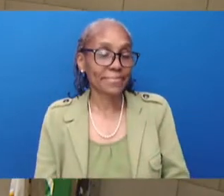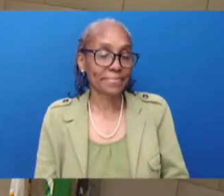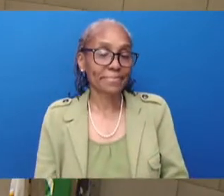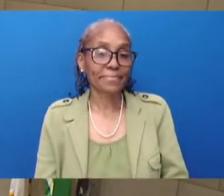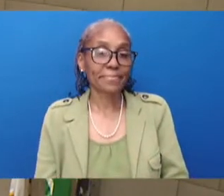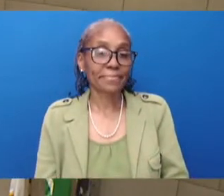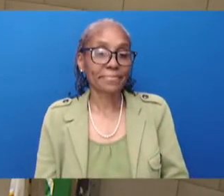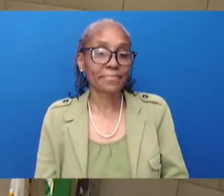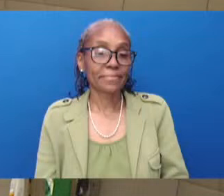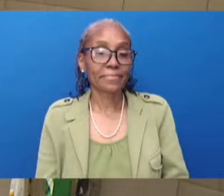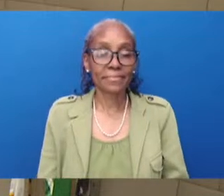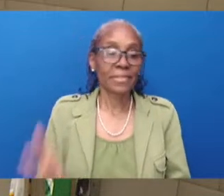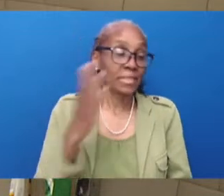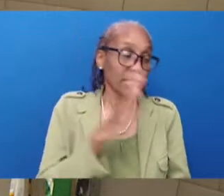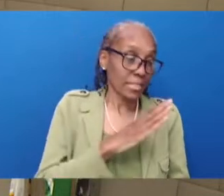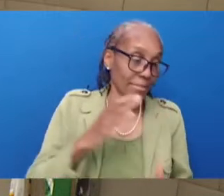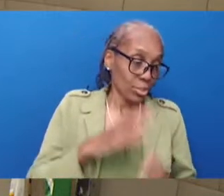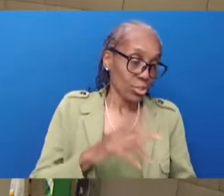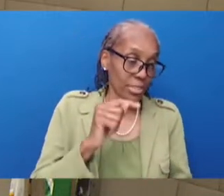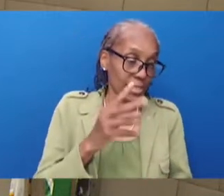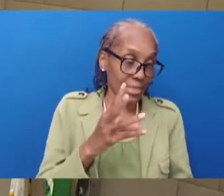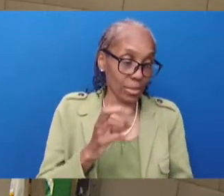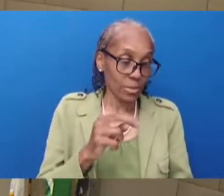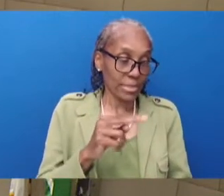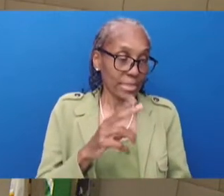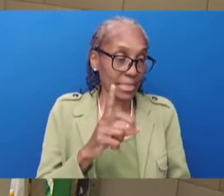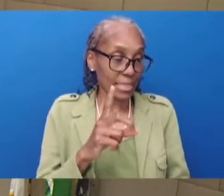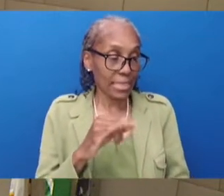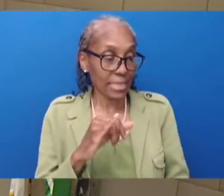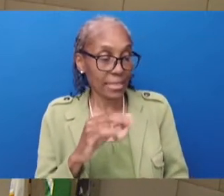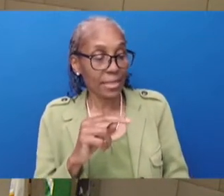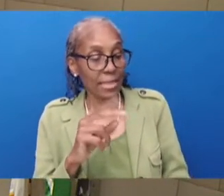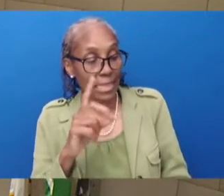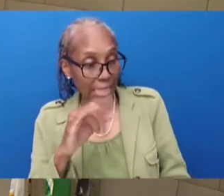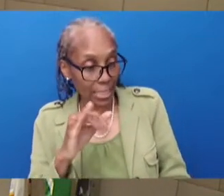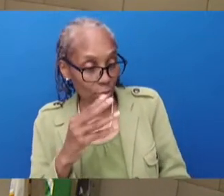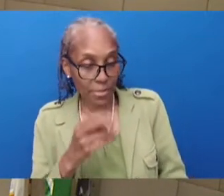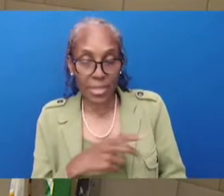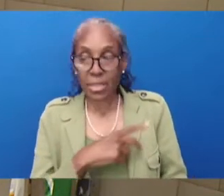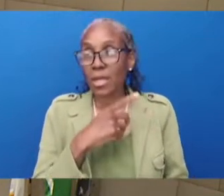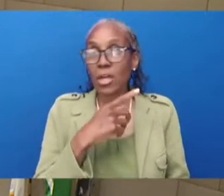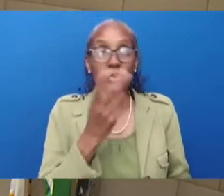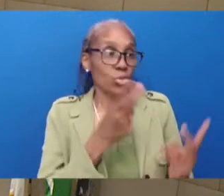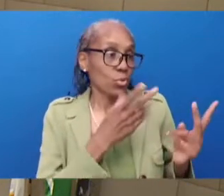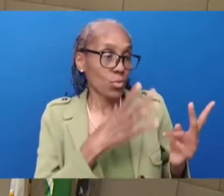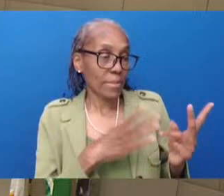OUTSTANDING. THANK YOU SO MUCH. COMMISSIONER